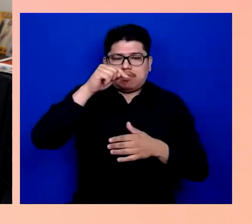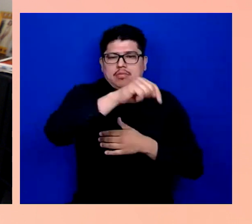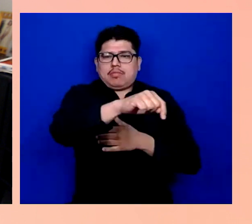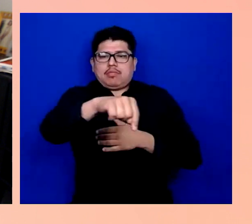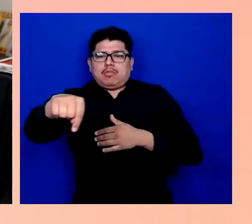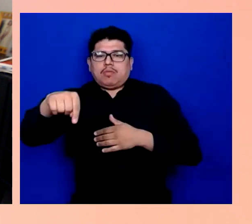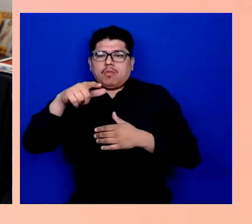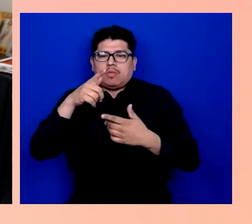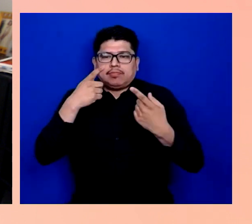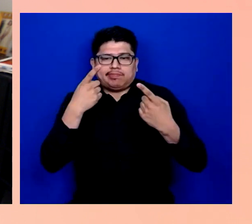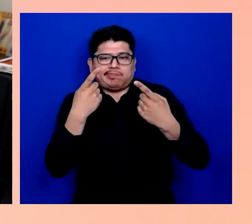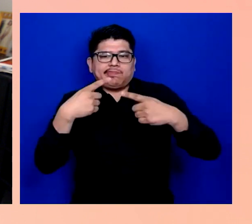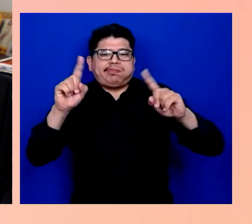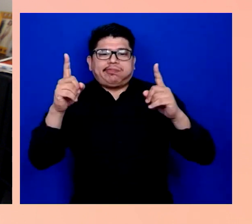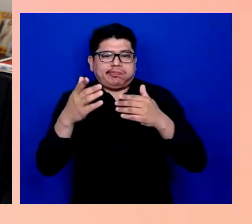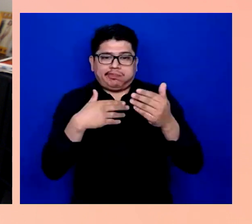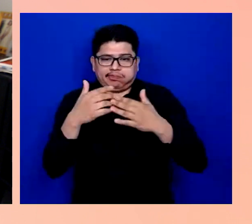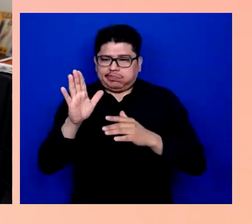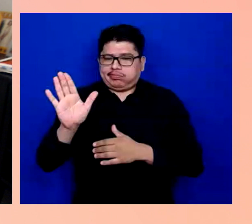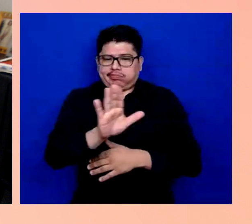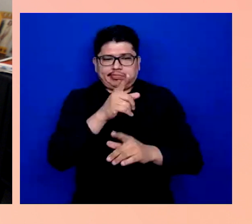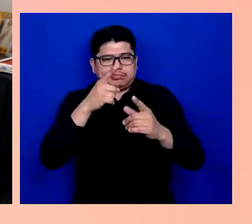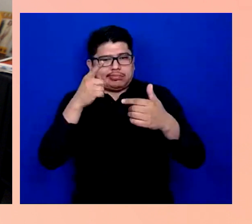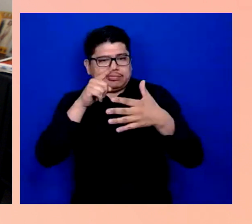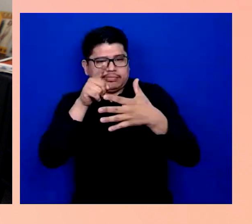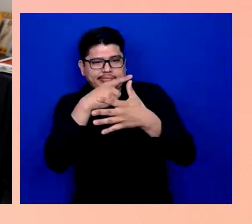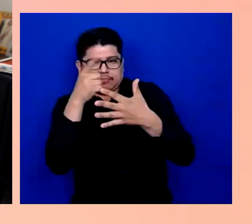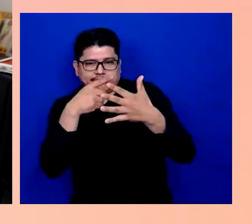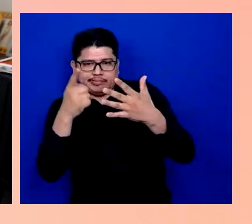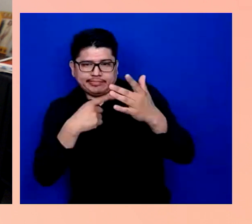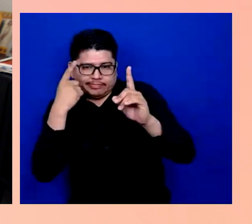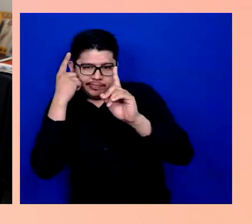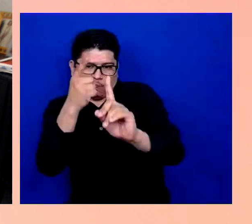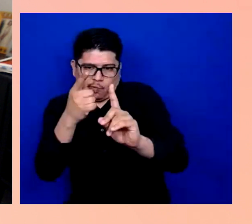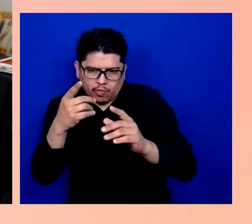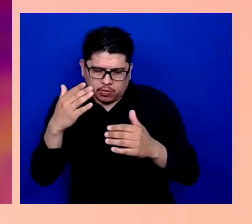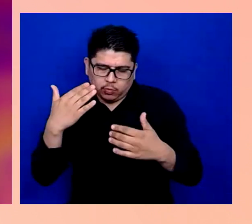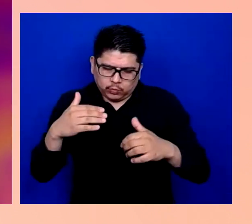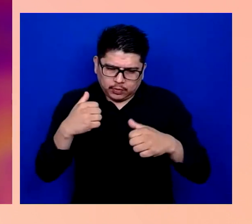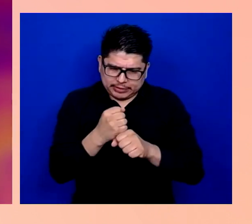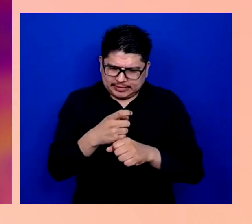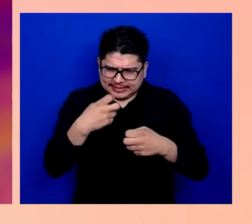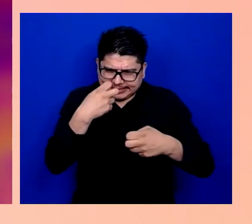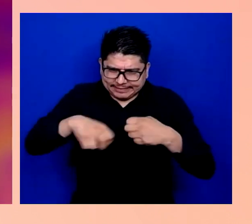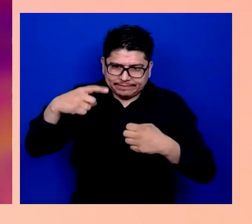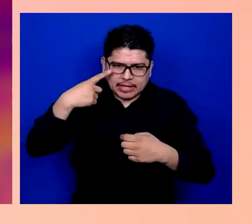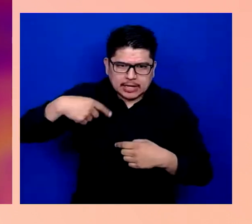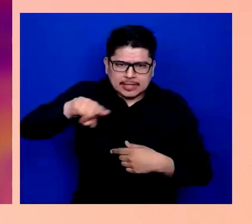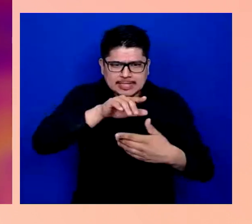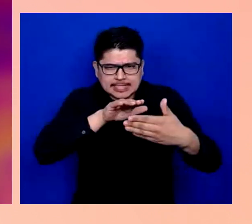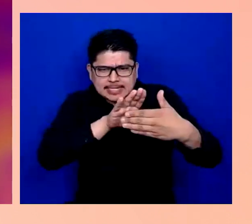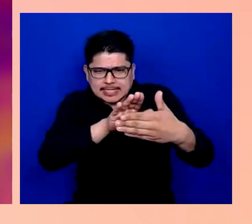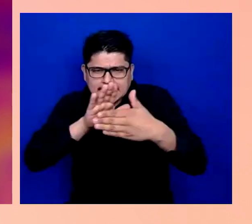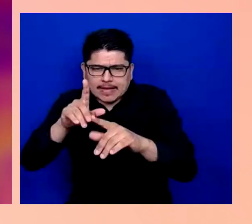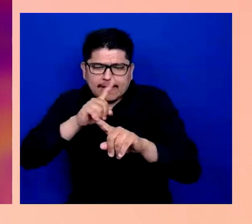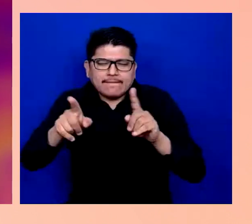doing with how hard we make it for them. Now particularly for individuals with cognitive disabilities or even those of us that are in